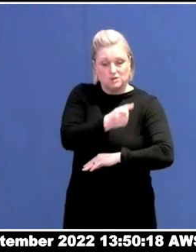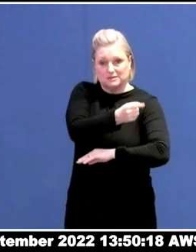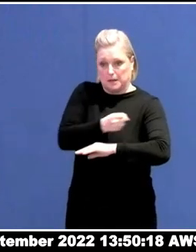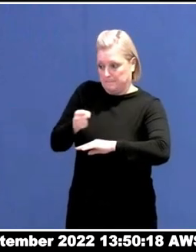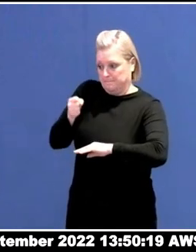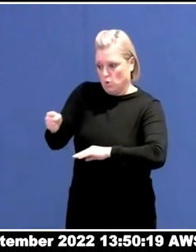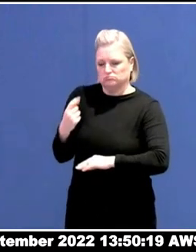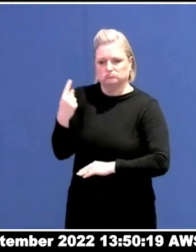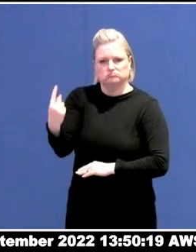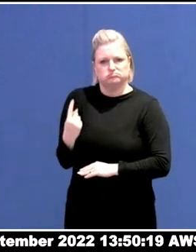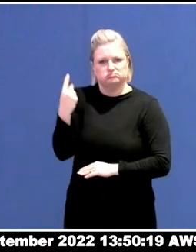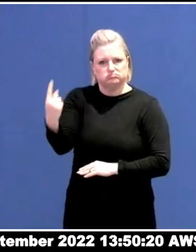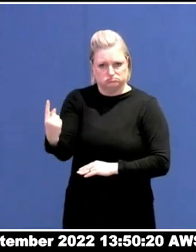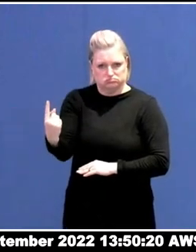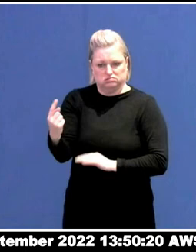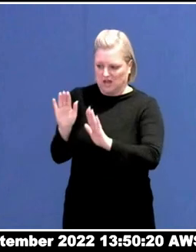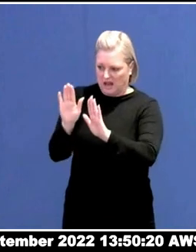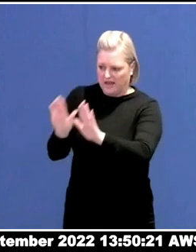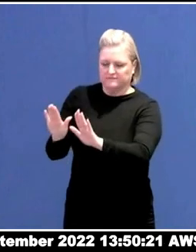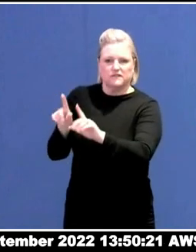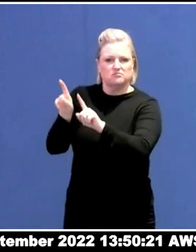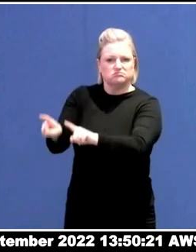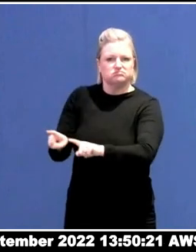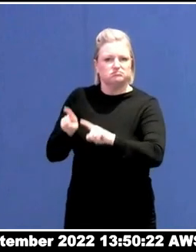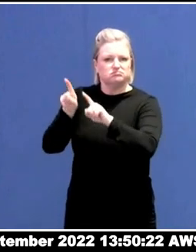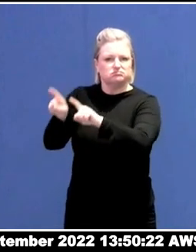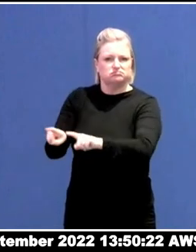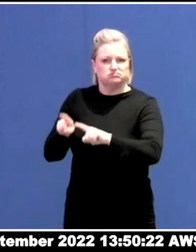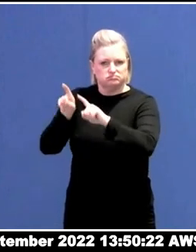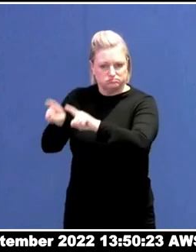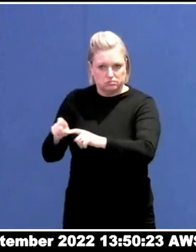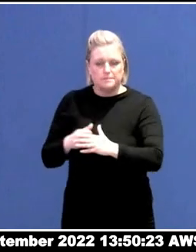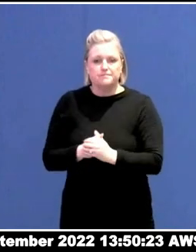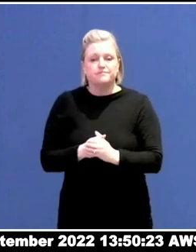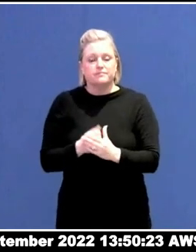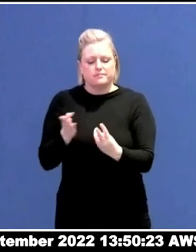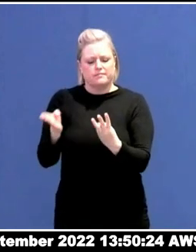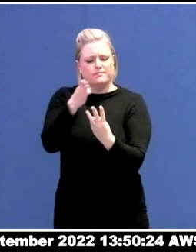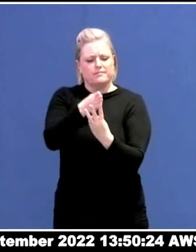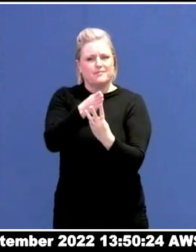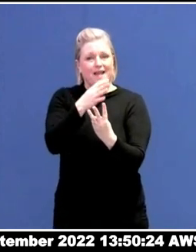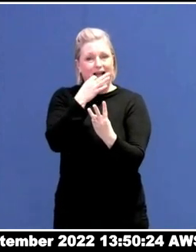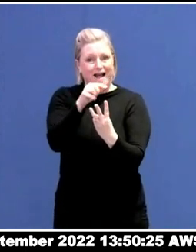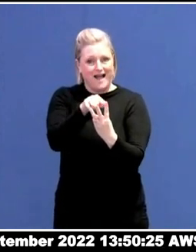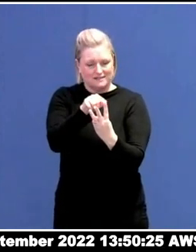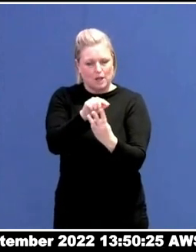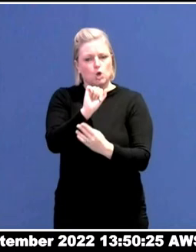Can I start with you, Ms Sharma. In your statement, I think your ultimate recommendation is that the option of